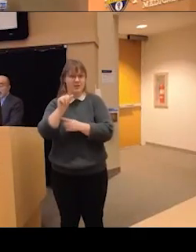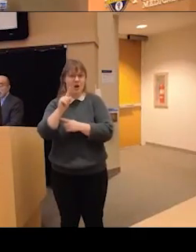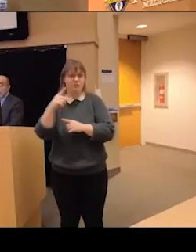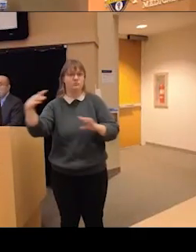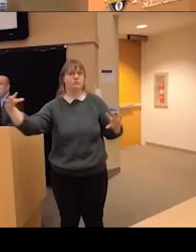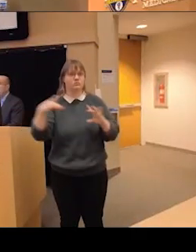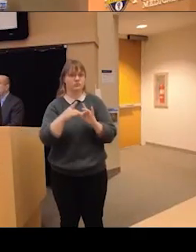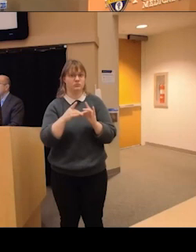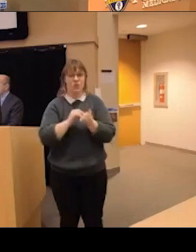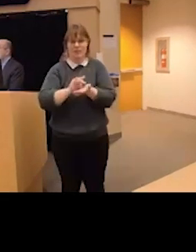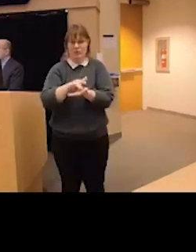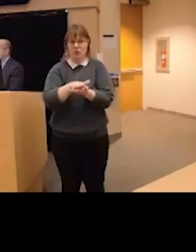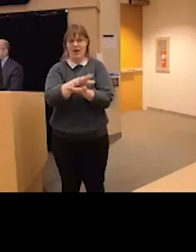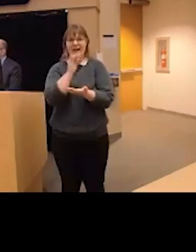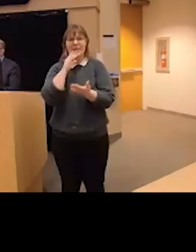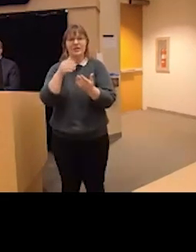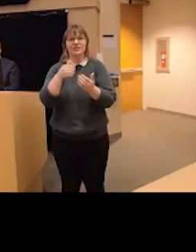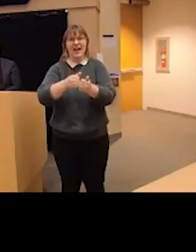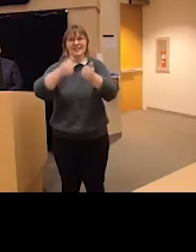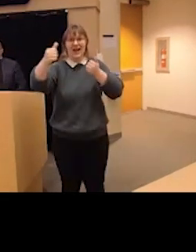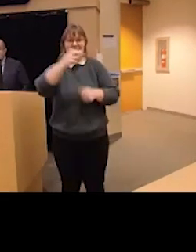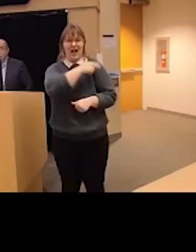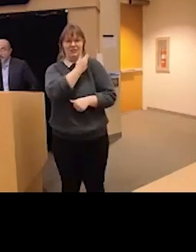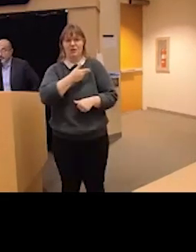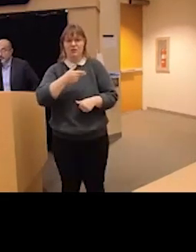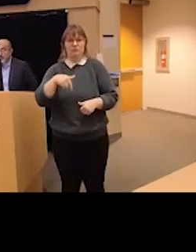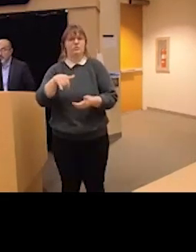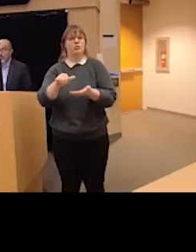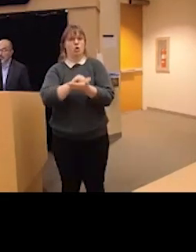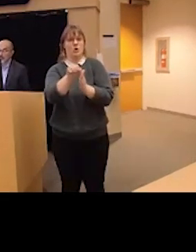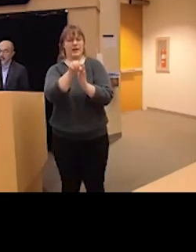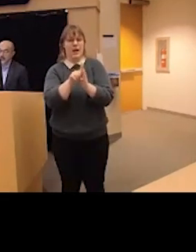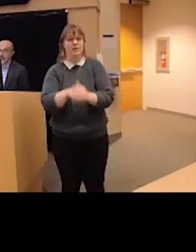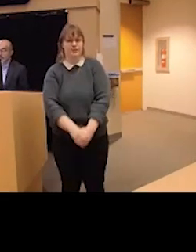and there's even um a satellite hospital that's in New York Upstate New York um and there's more